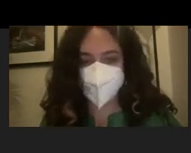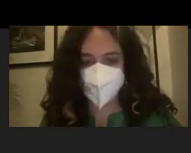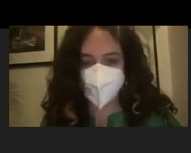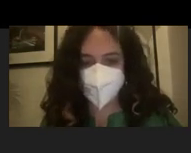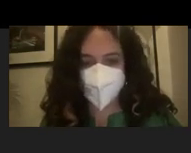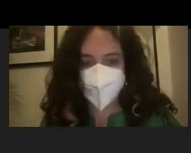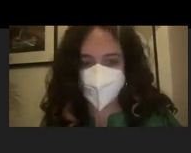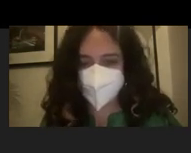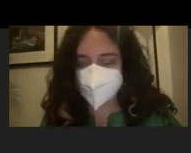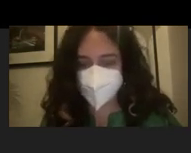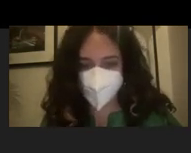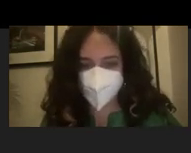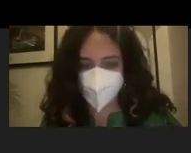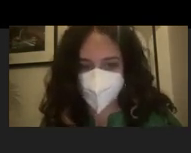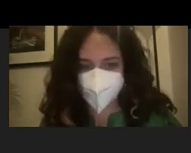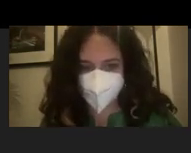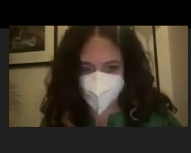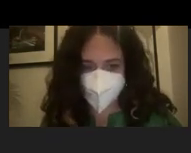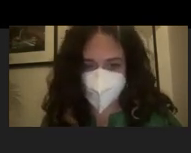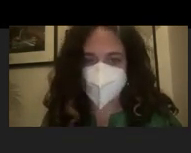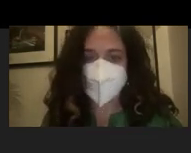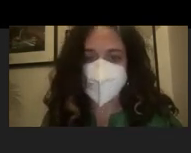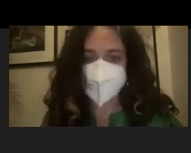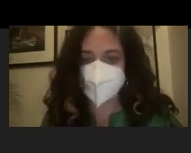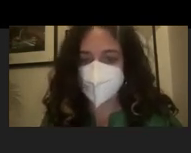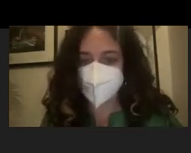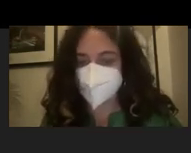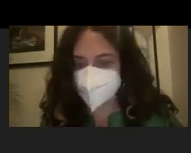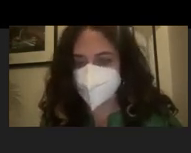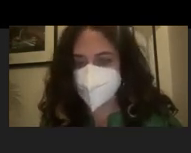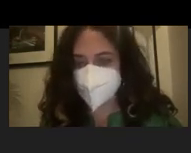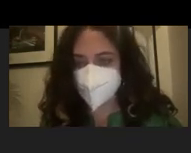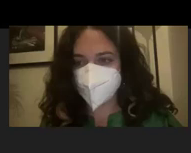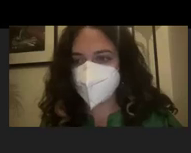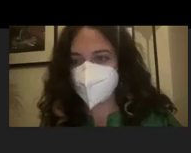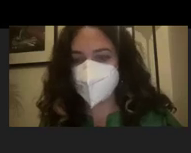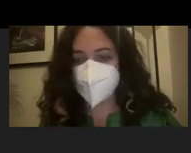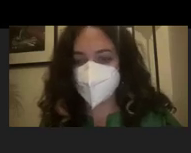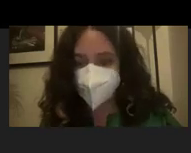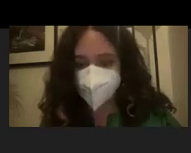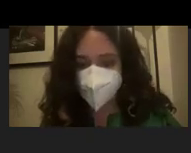of criminals the implications of that being that Black and brown disabled people will become felons